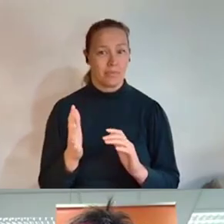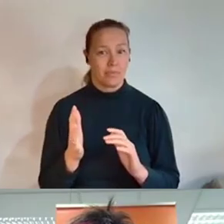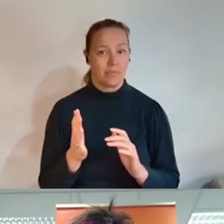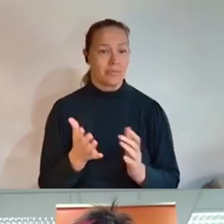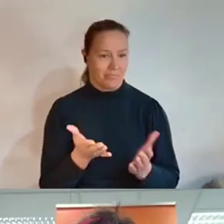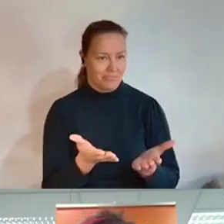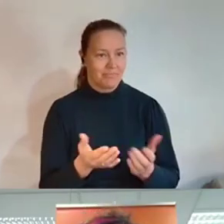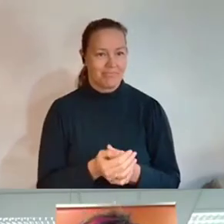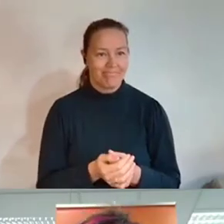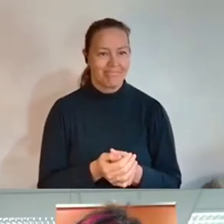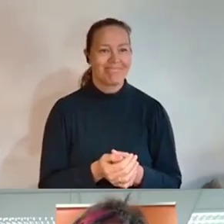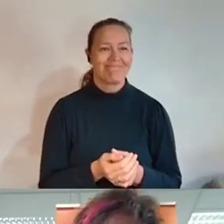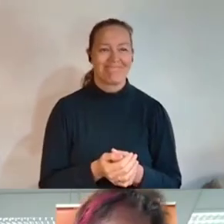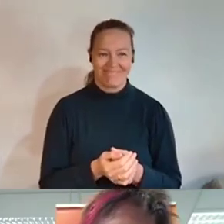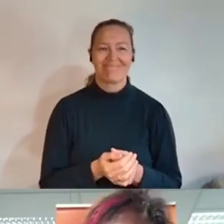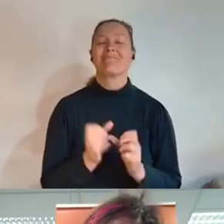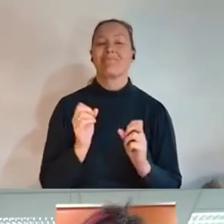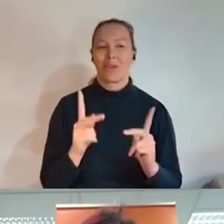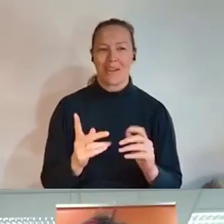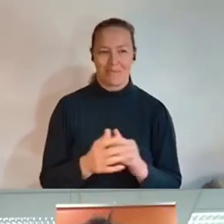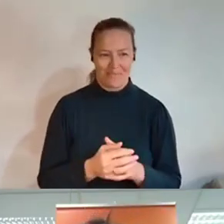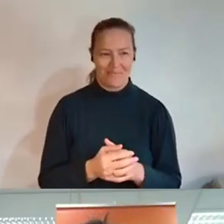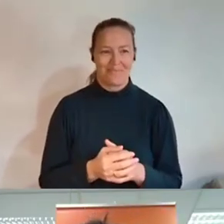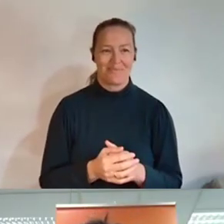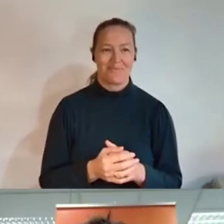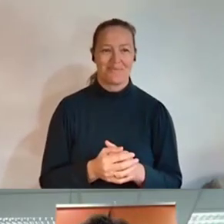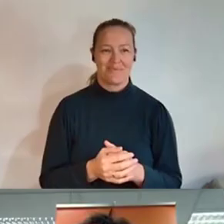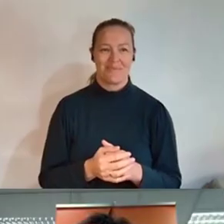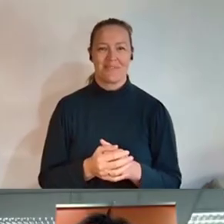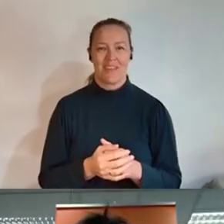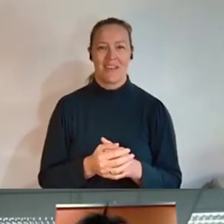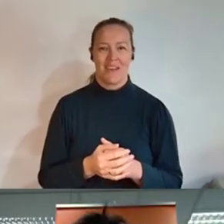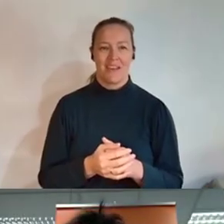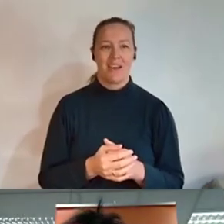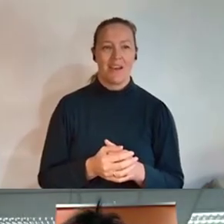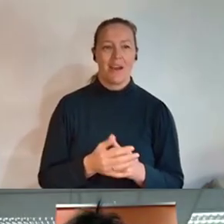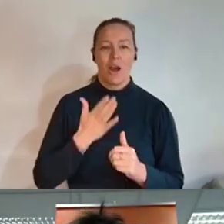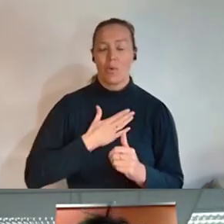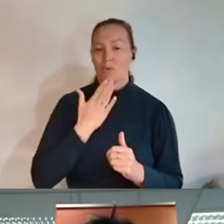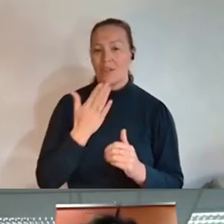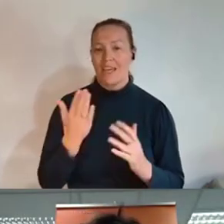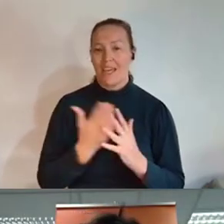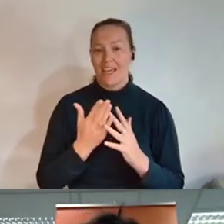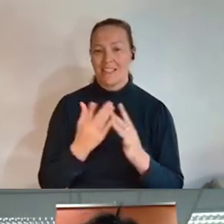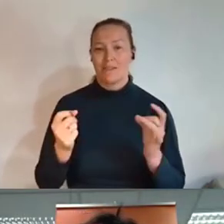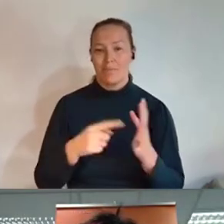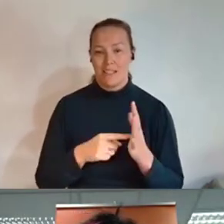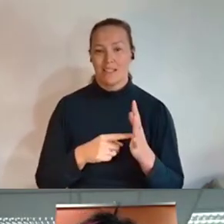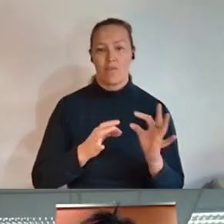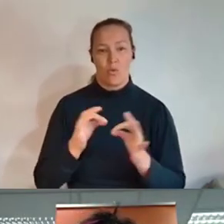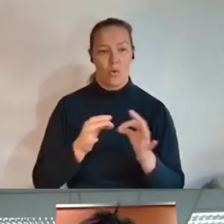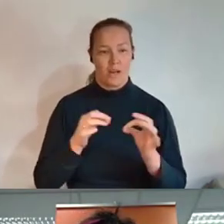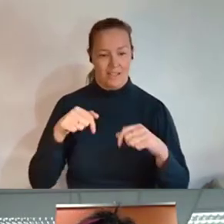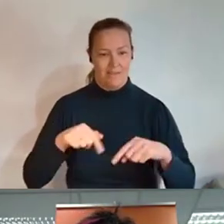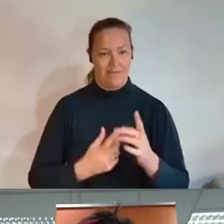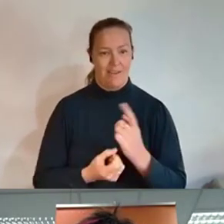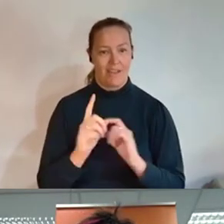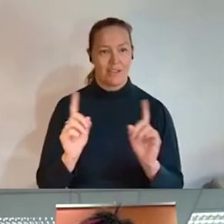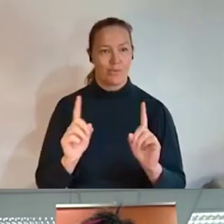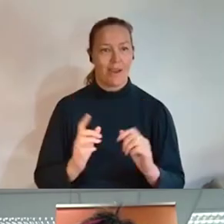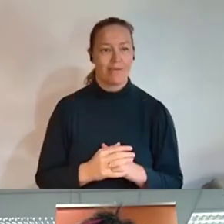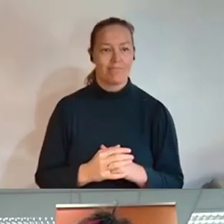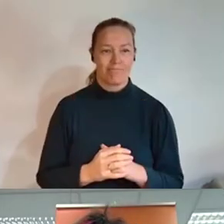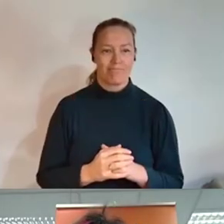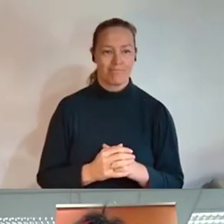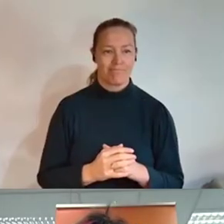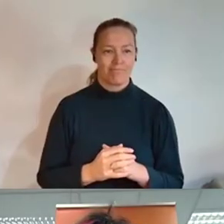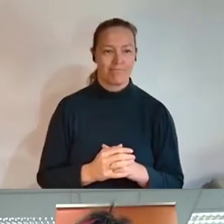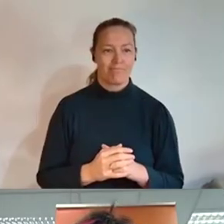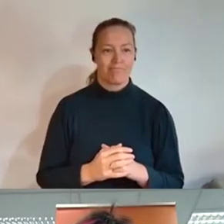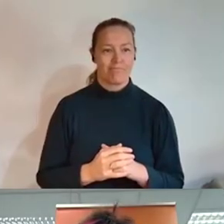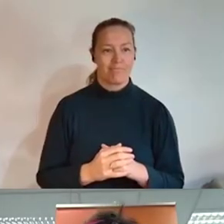Anusha, sorry. Okay. I'd just like to thank Access Matters for organising today's event. And when I